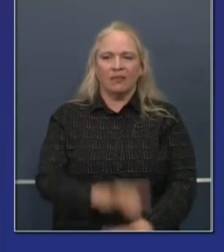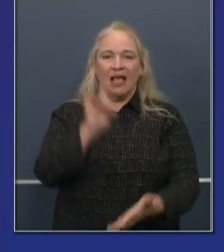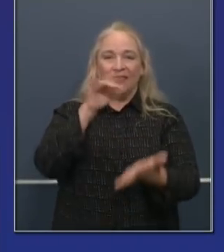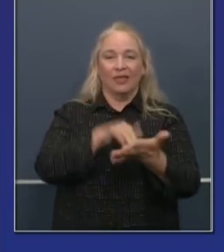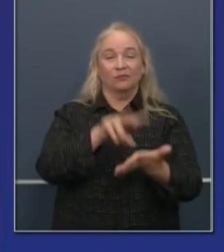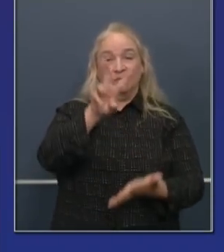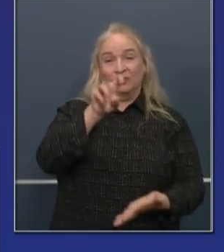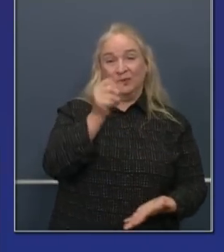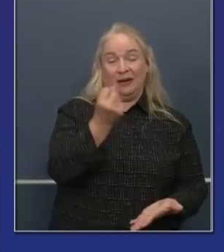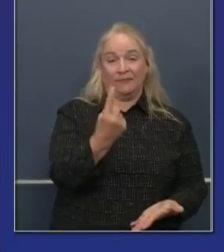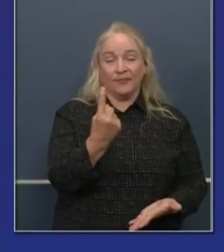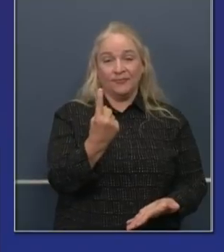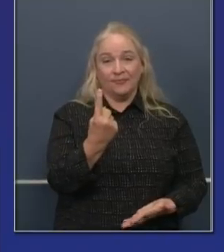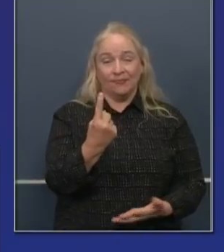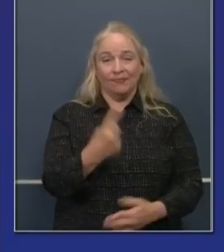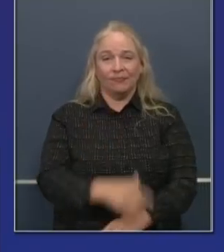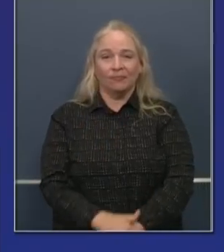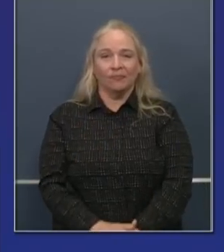AND MORE CONTEMPORARY SEVEN DAY